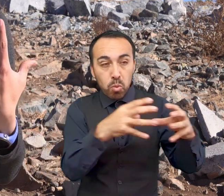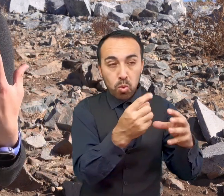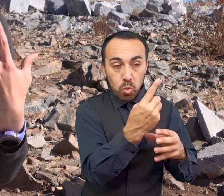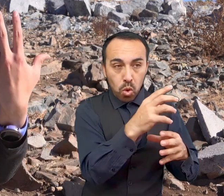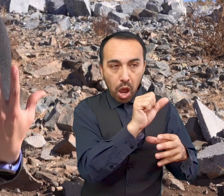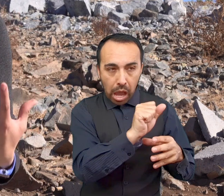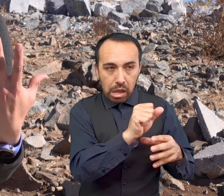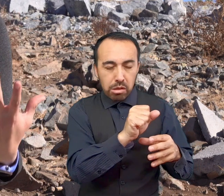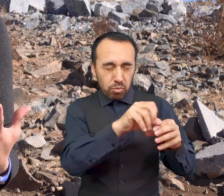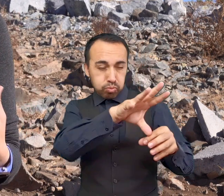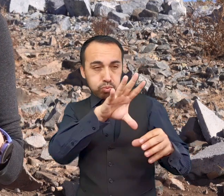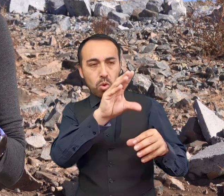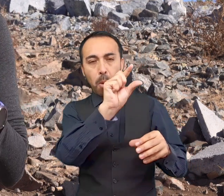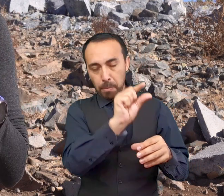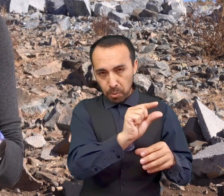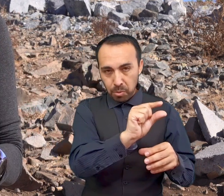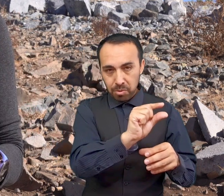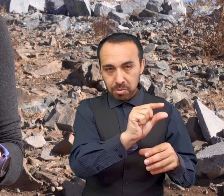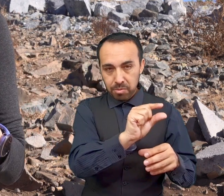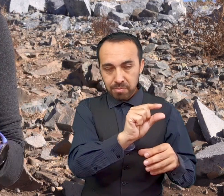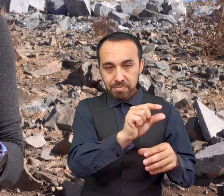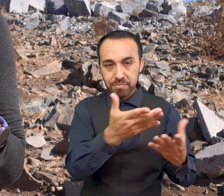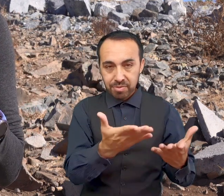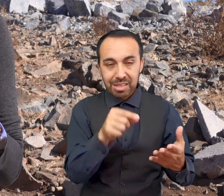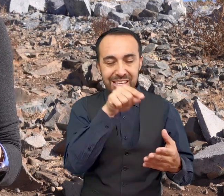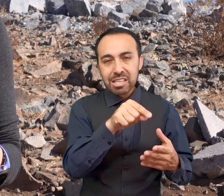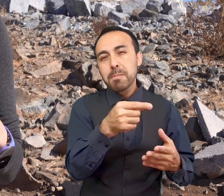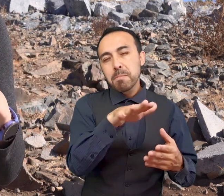of dense star clusters, with a particular focus on the dynamical formation and